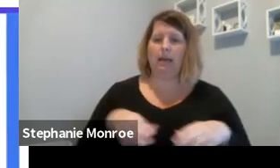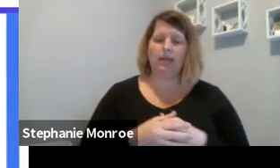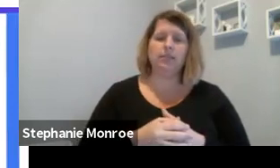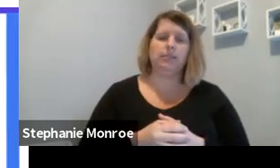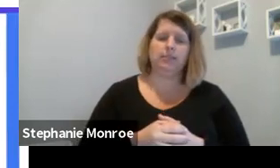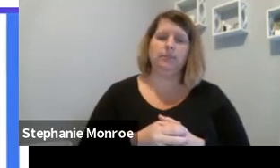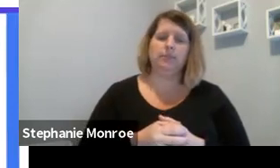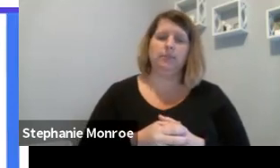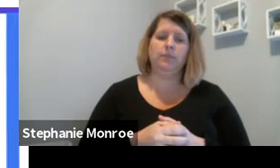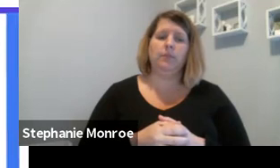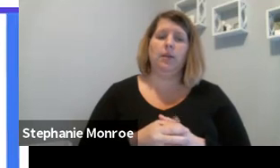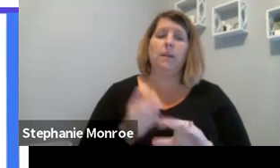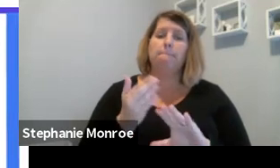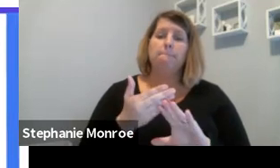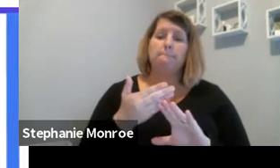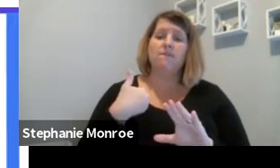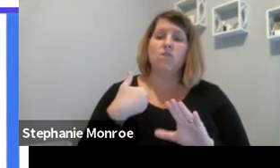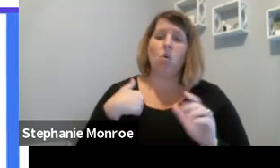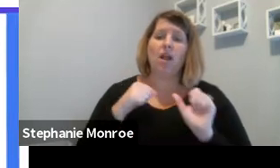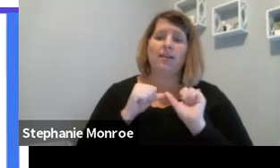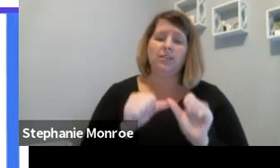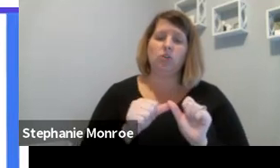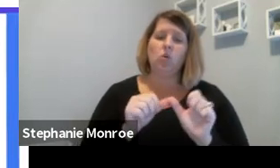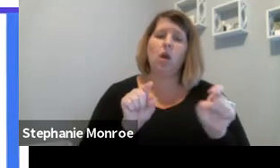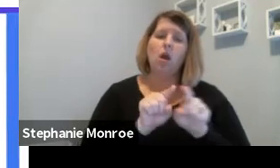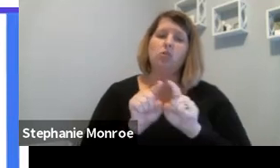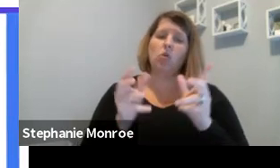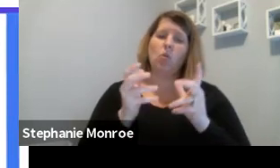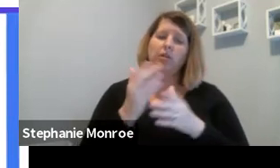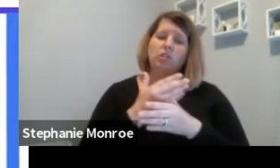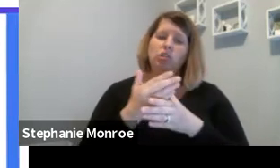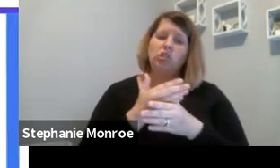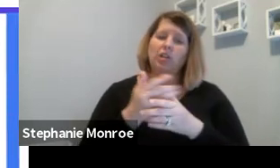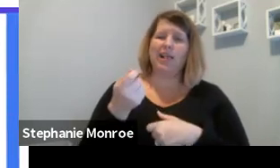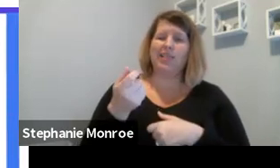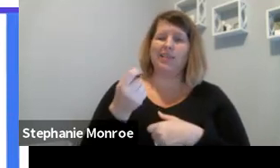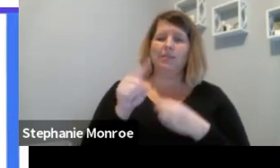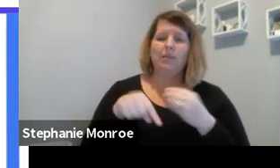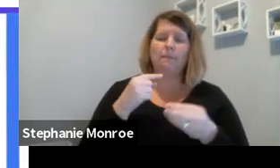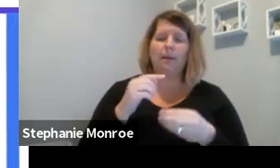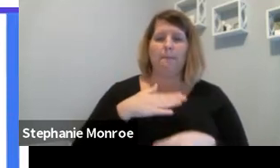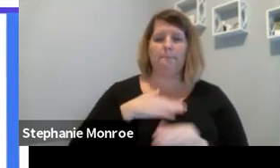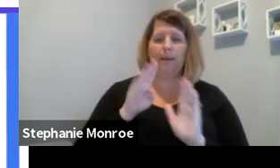Before I continue, I would also like to share a little about my background.